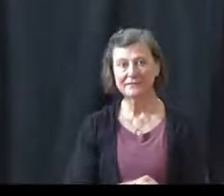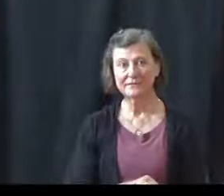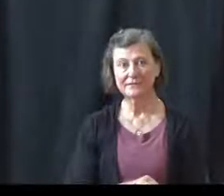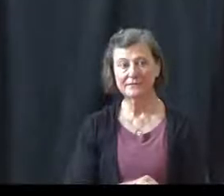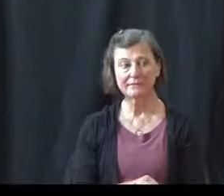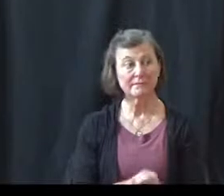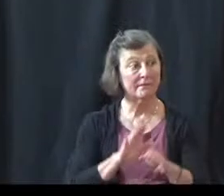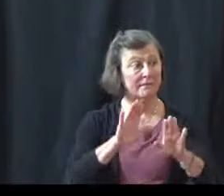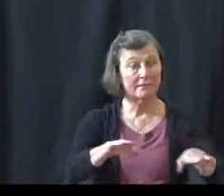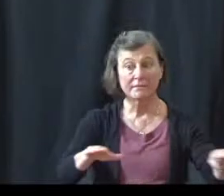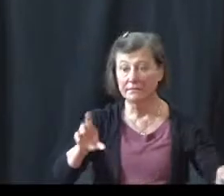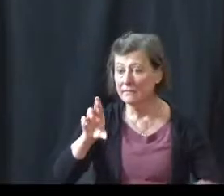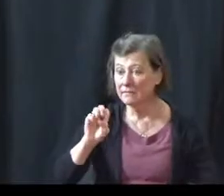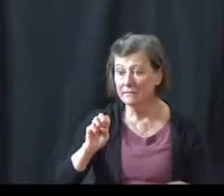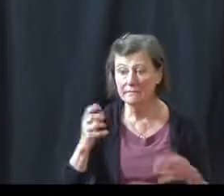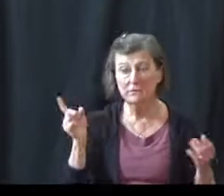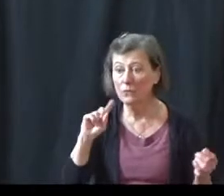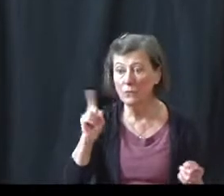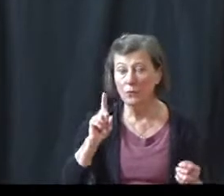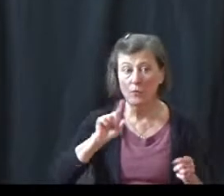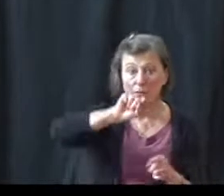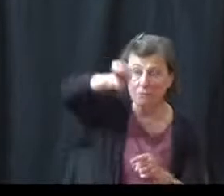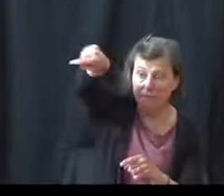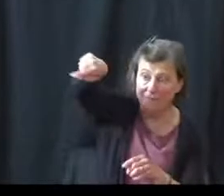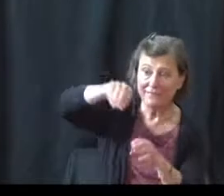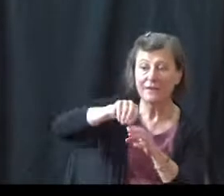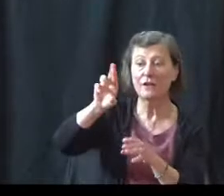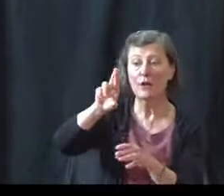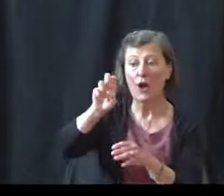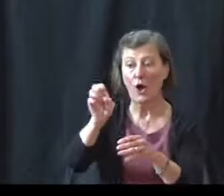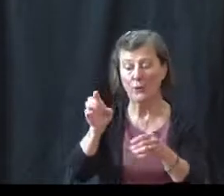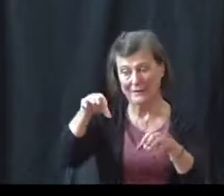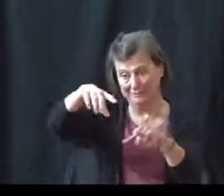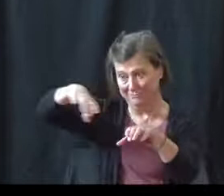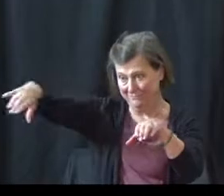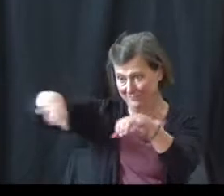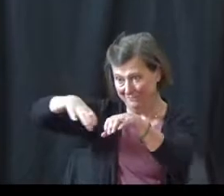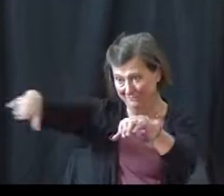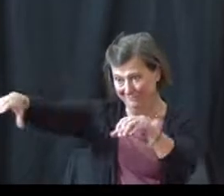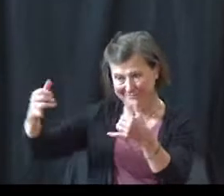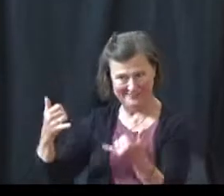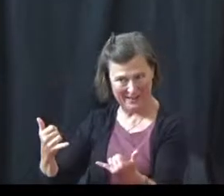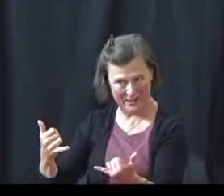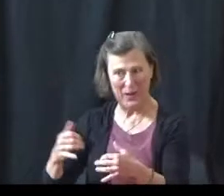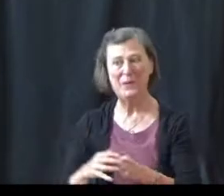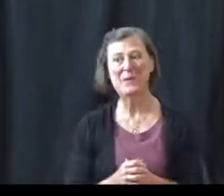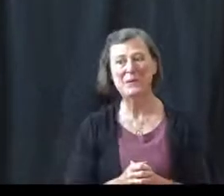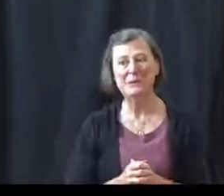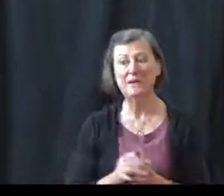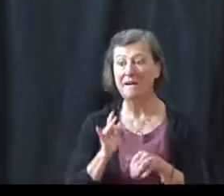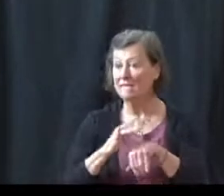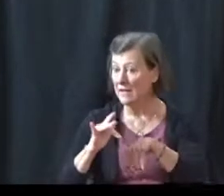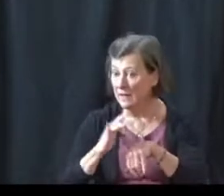Children's RE is taking place back in the RE Wing at this time and is available in both